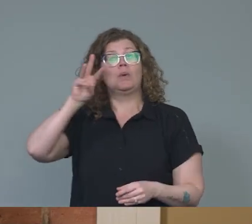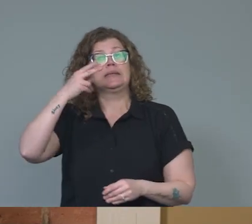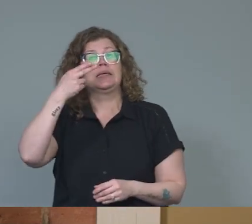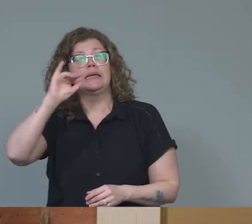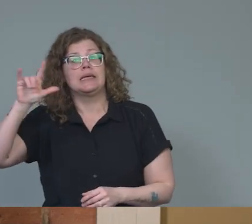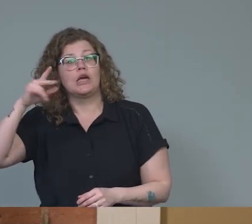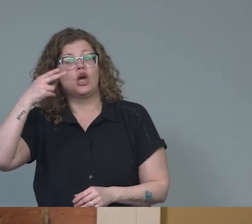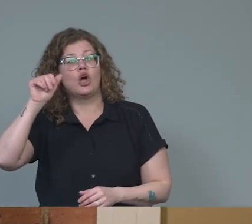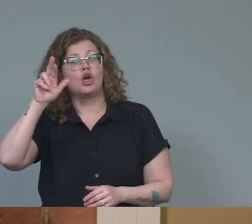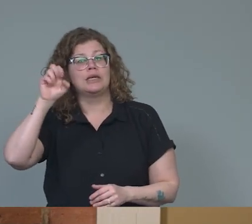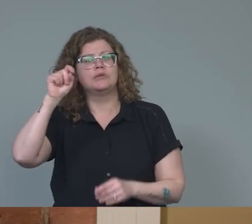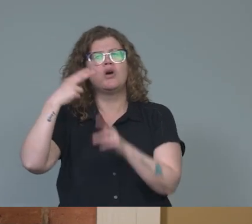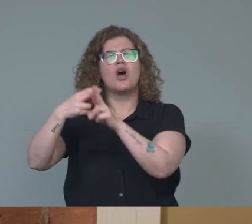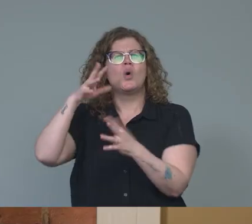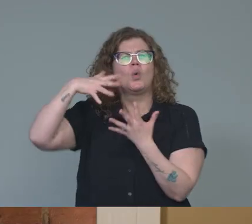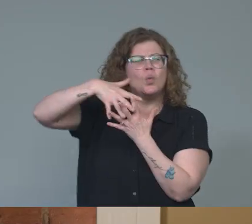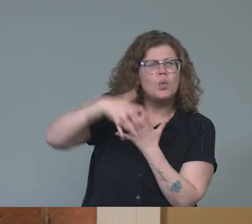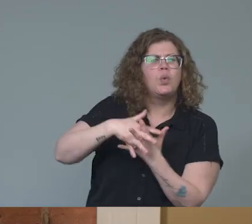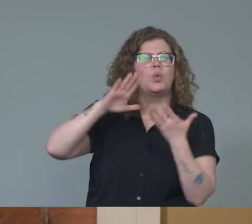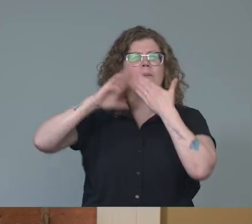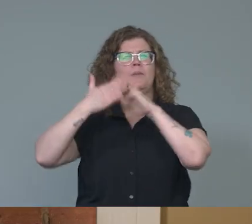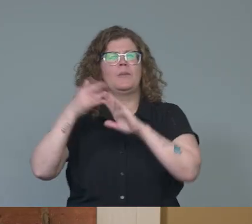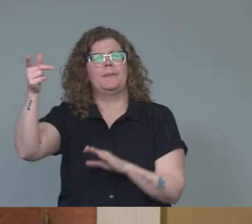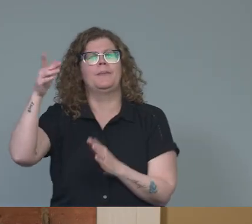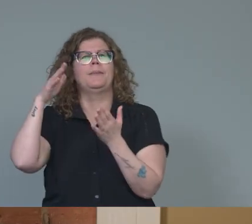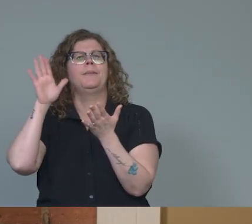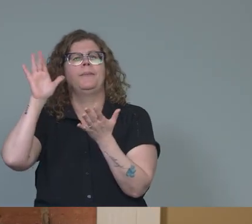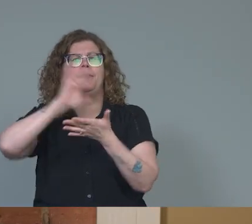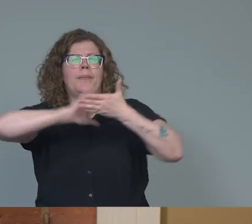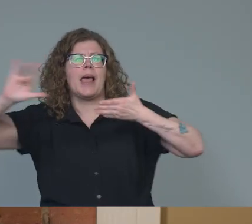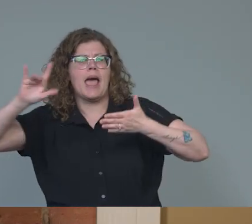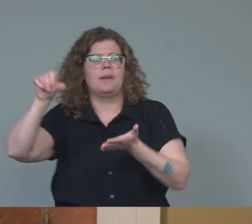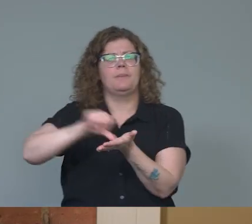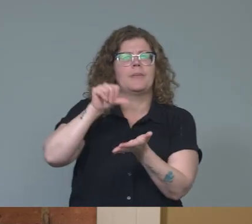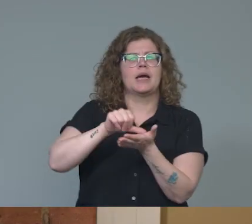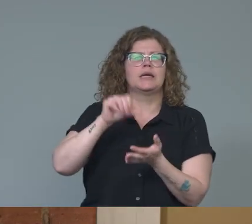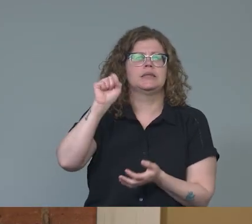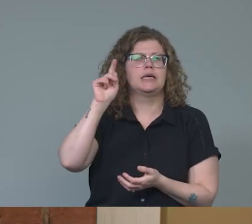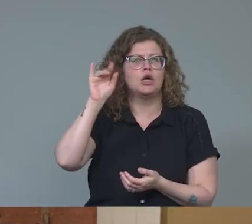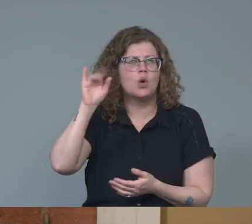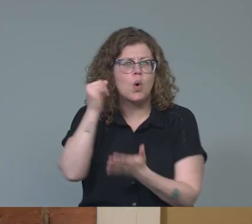how you do this work. And a great example of this is the project in West Hillhurst called Rooted in Community